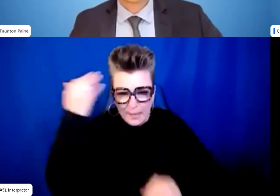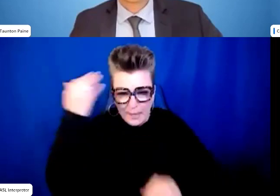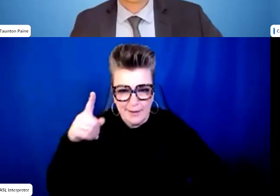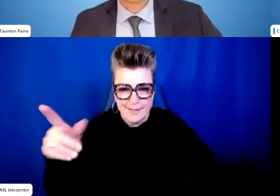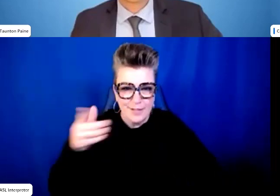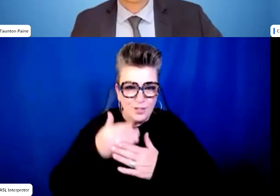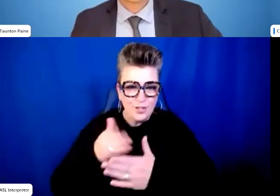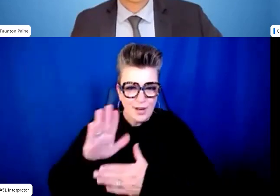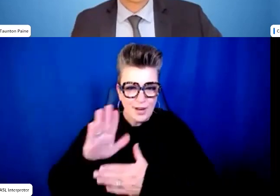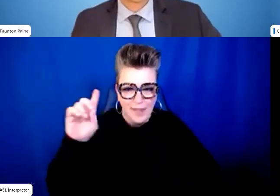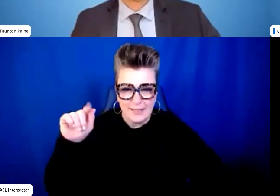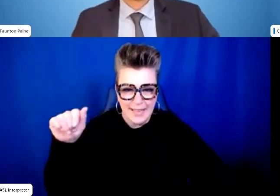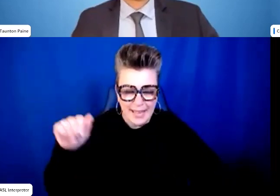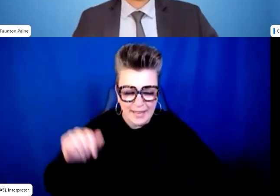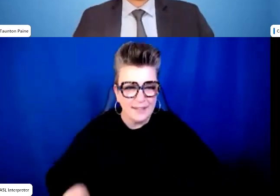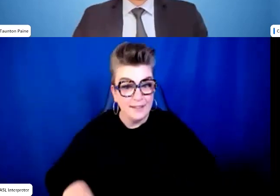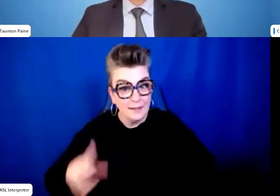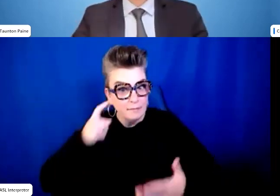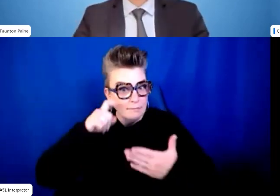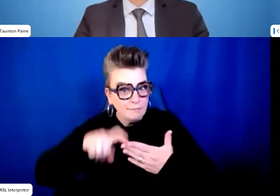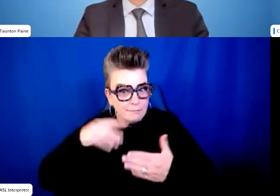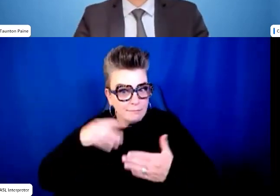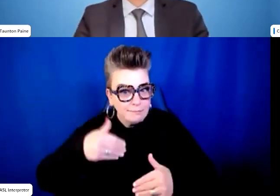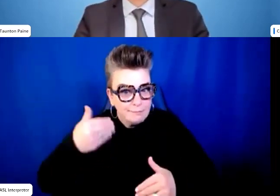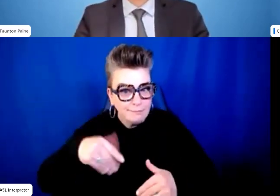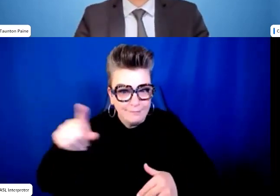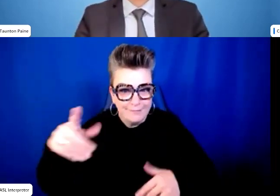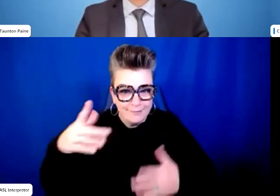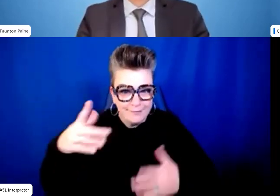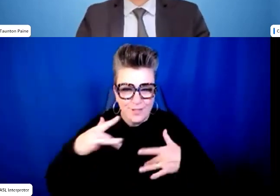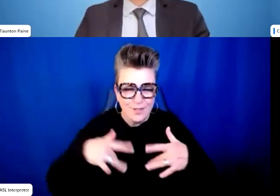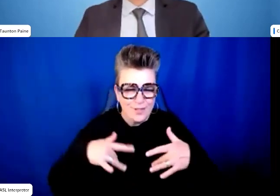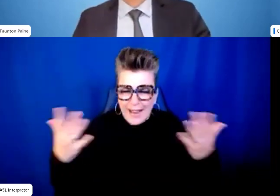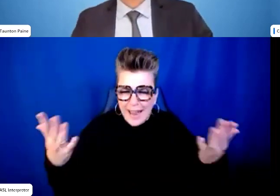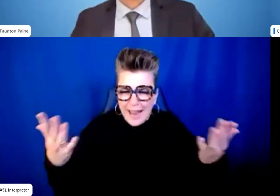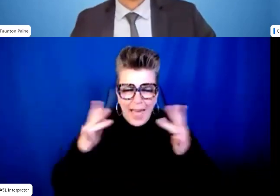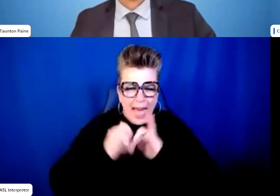You know, we definitely recognize those concerns. How does NIH plan to address this?